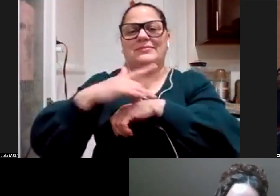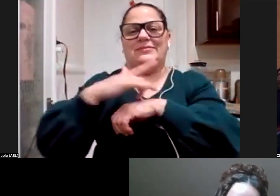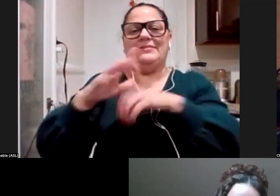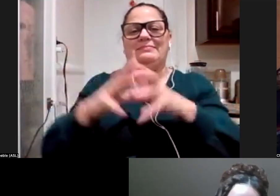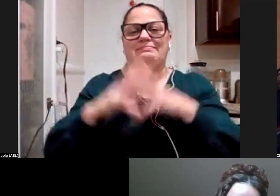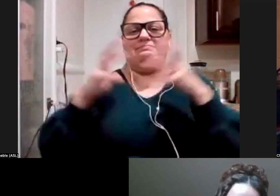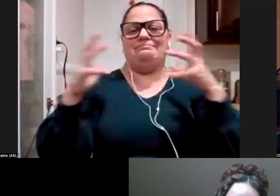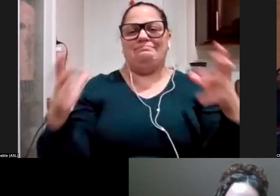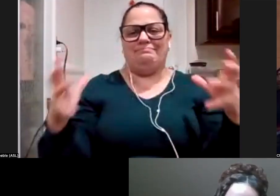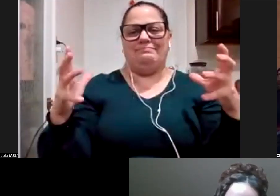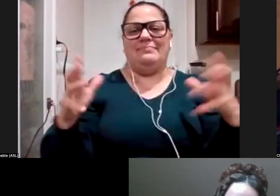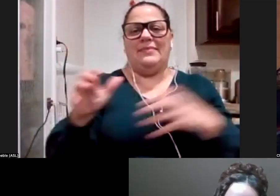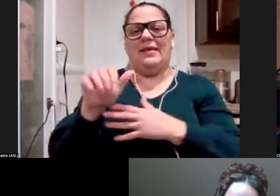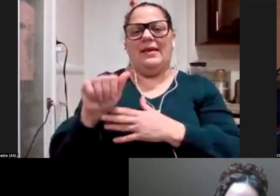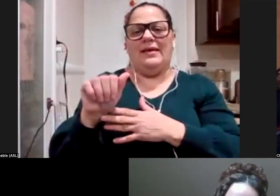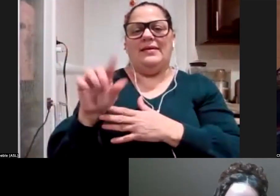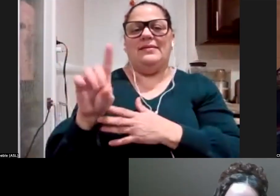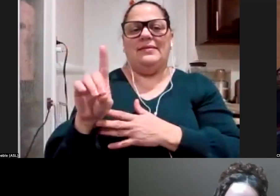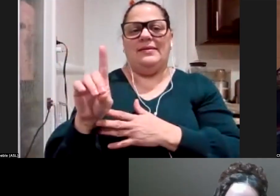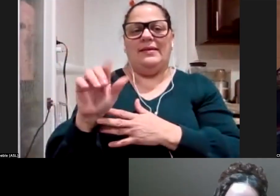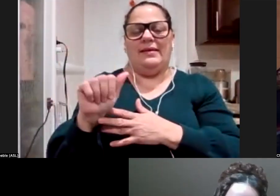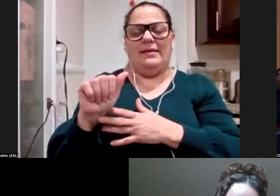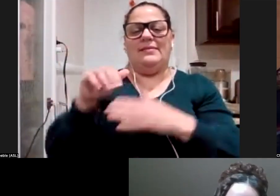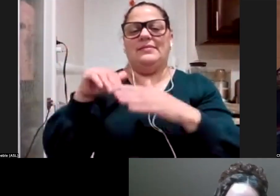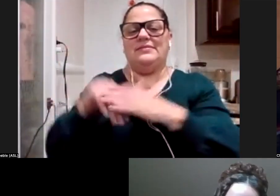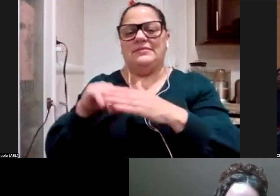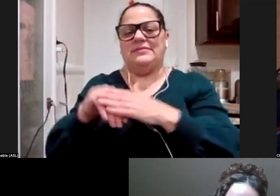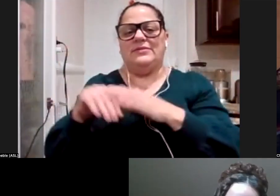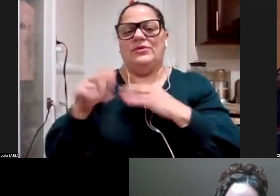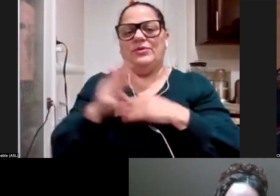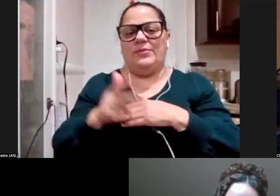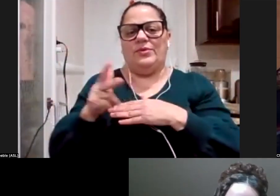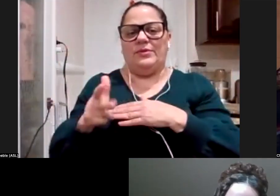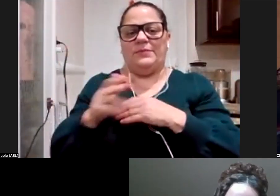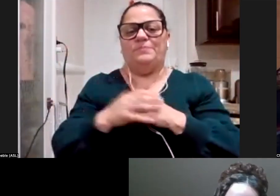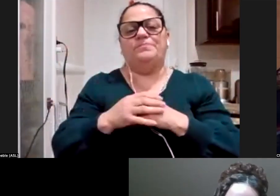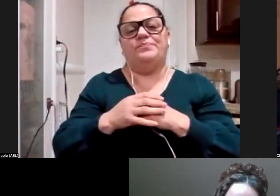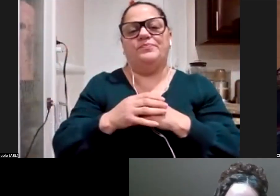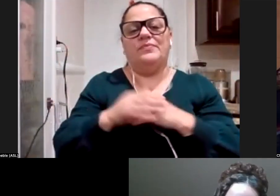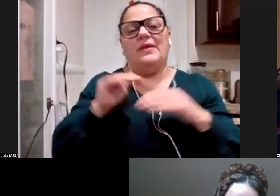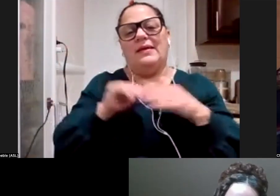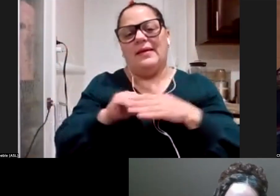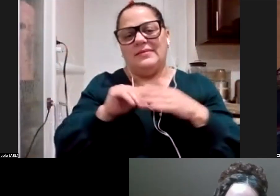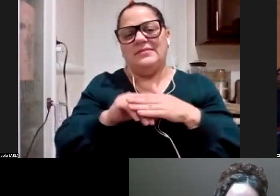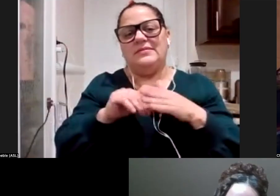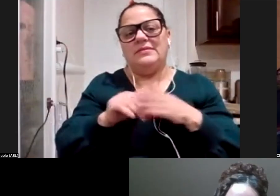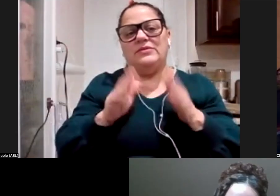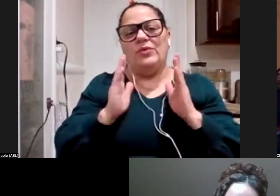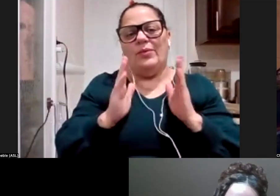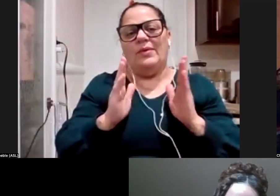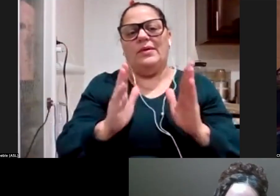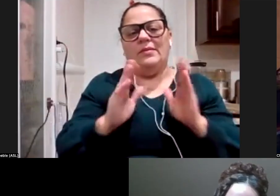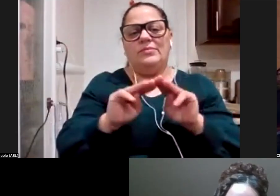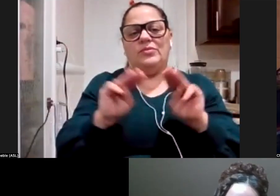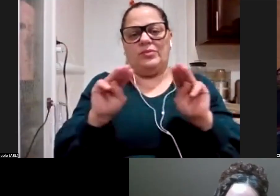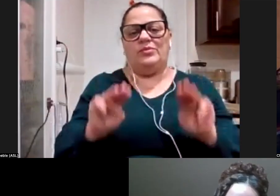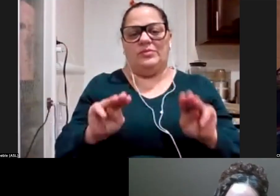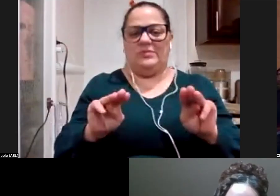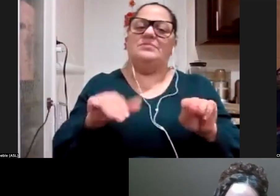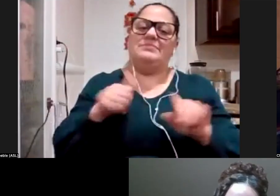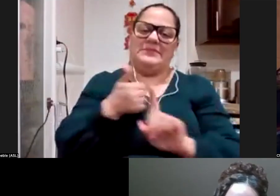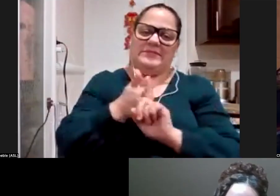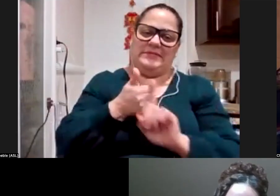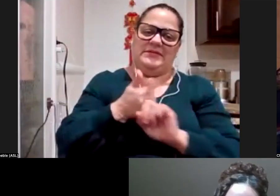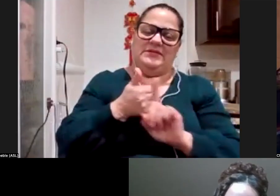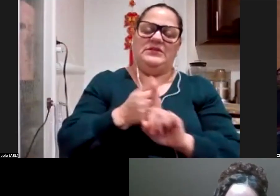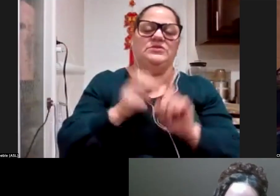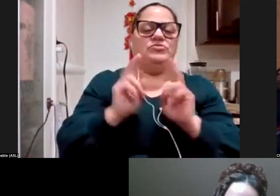um, ADA accessible parking. Um, and the access way to the museum itself is very accessible.